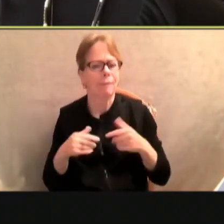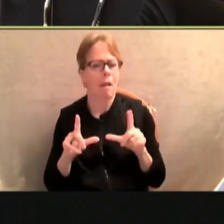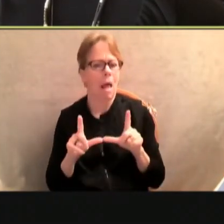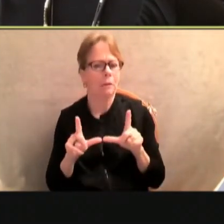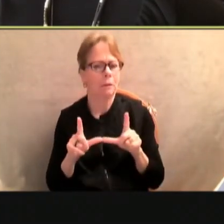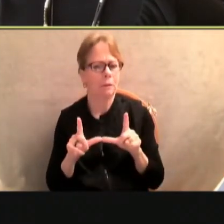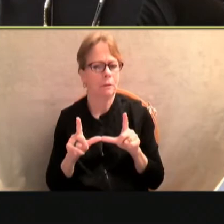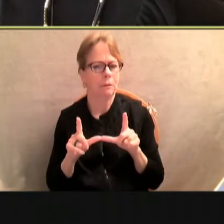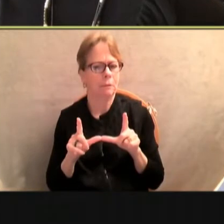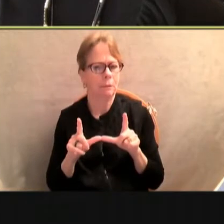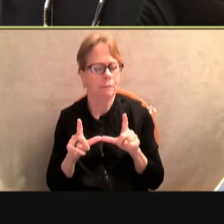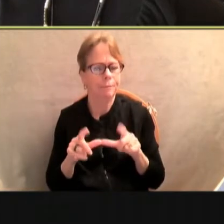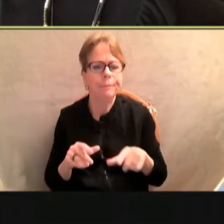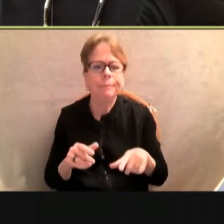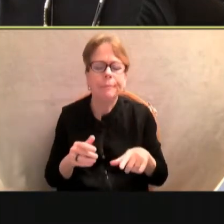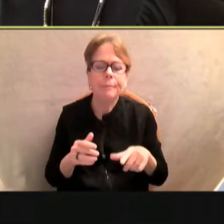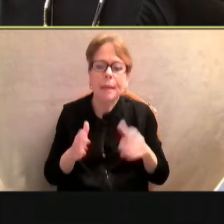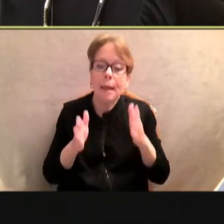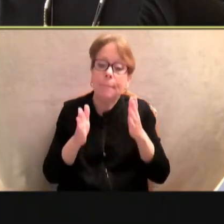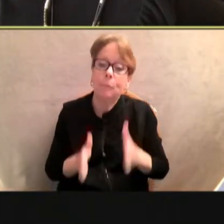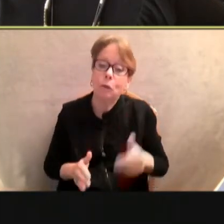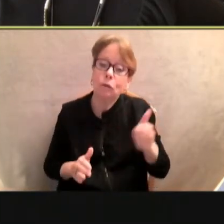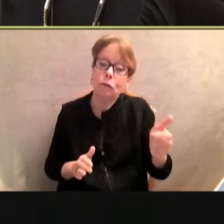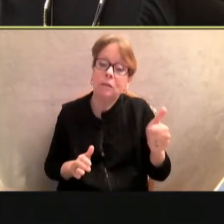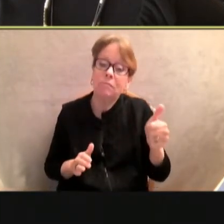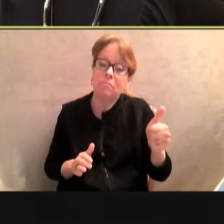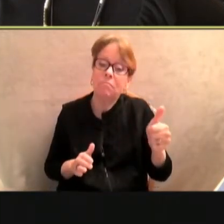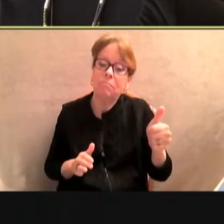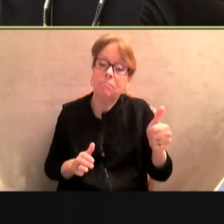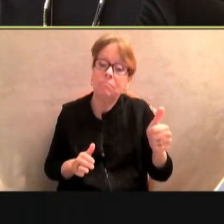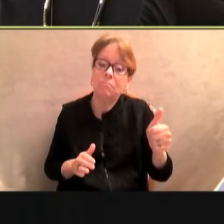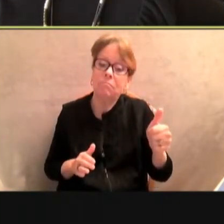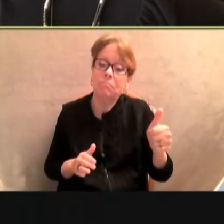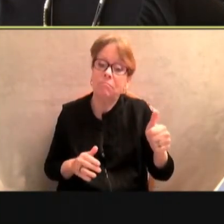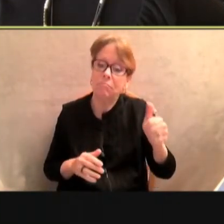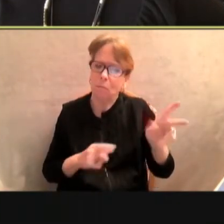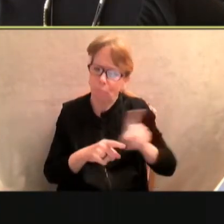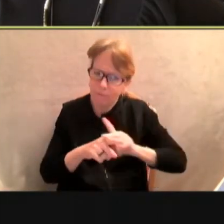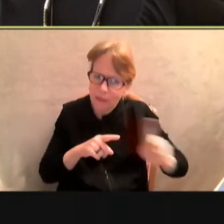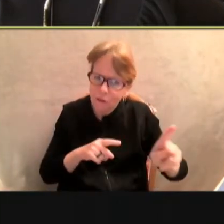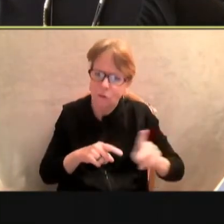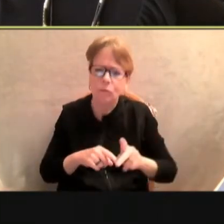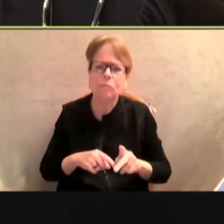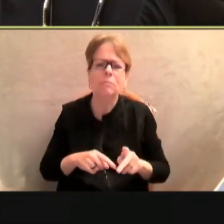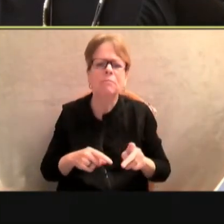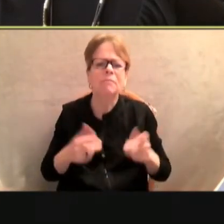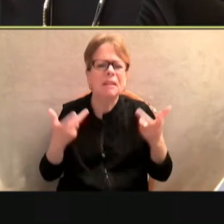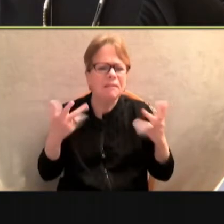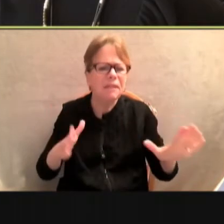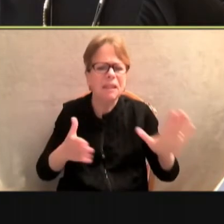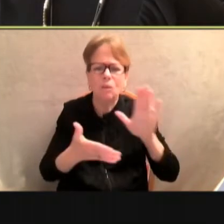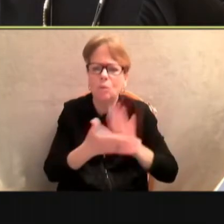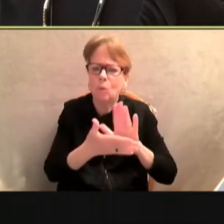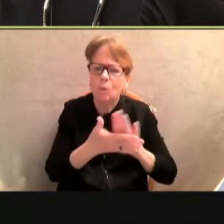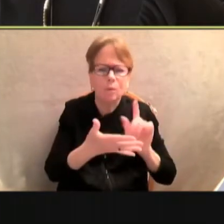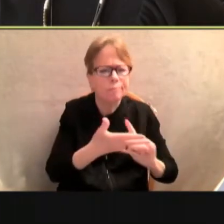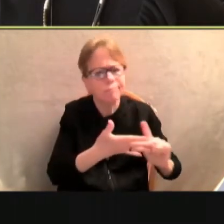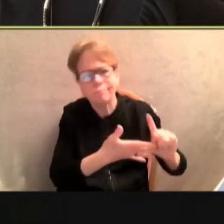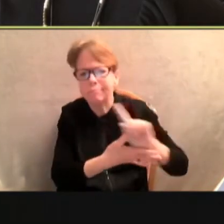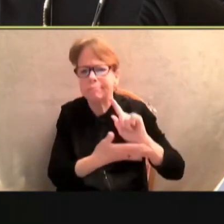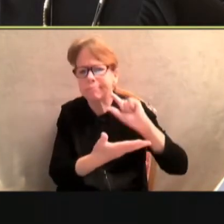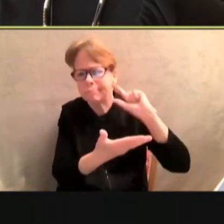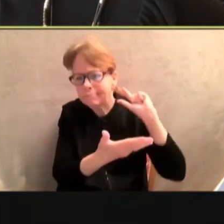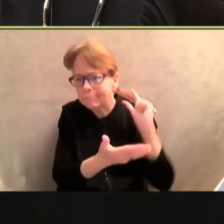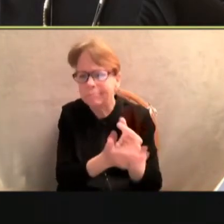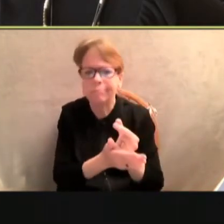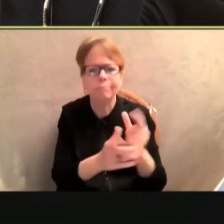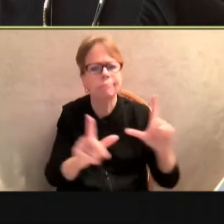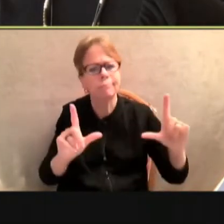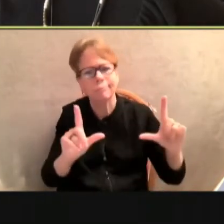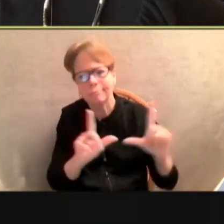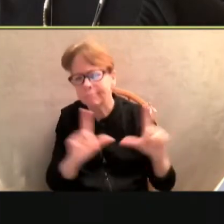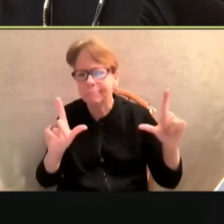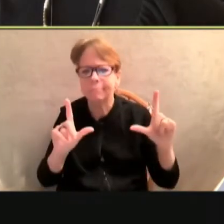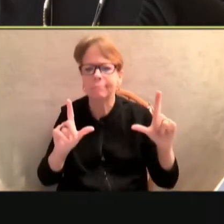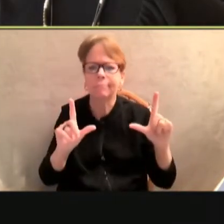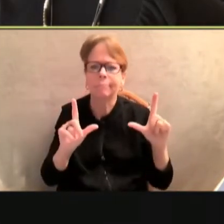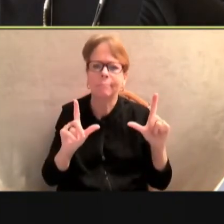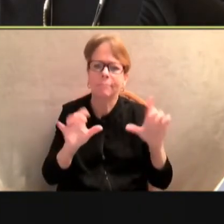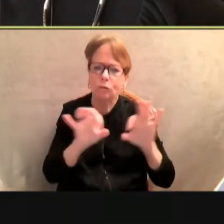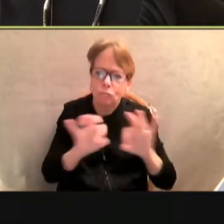Someone who has the professional experience and education and someone who has the competencies